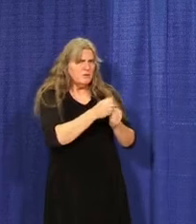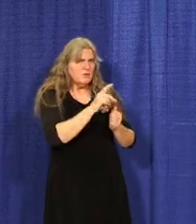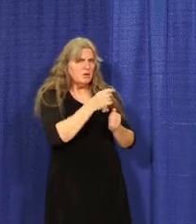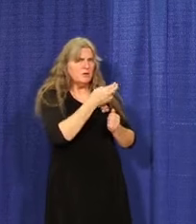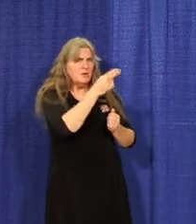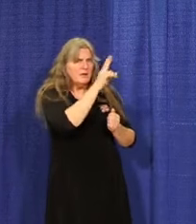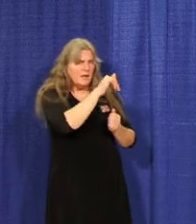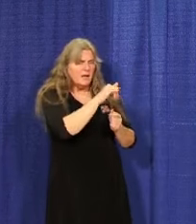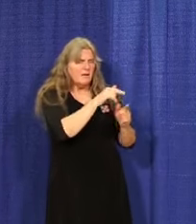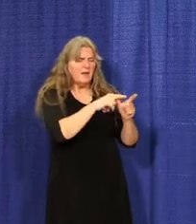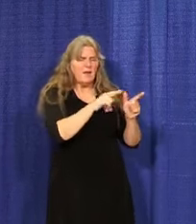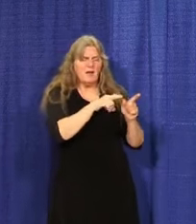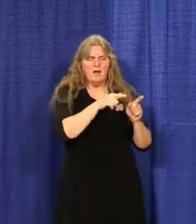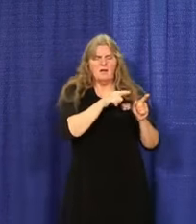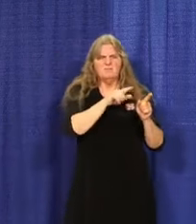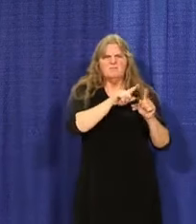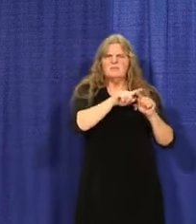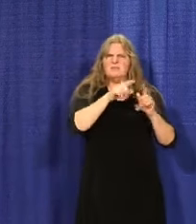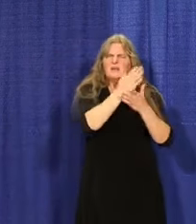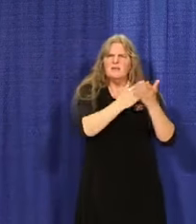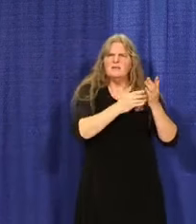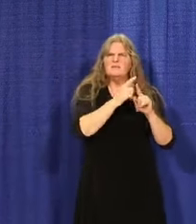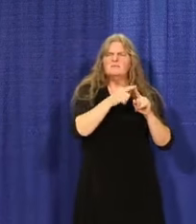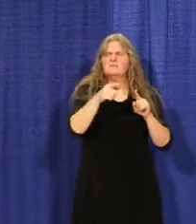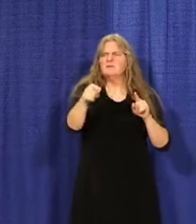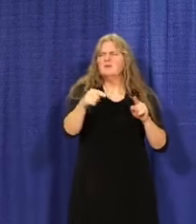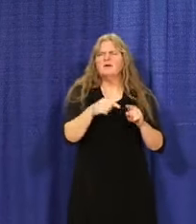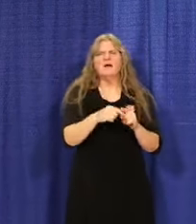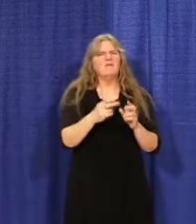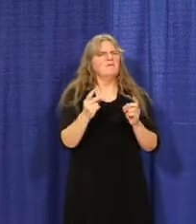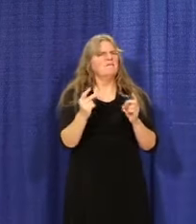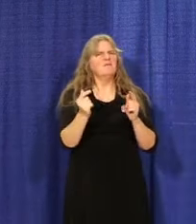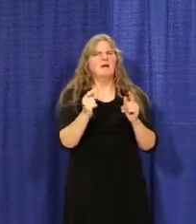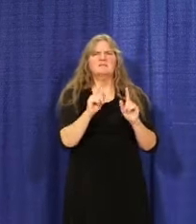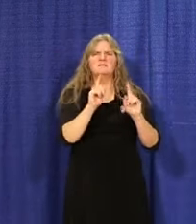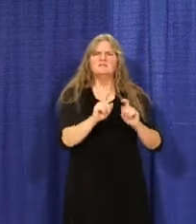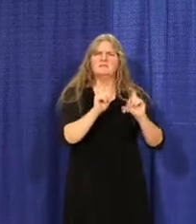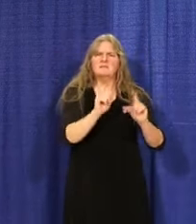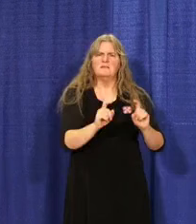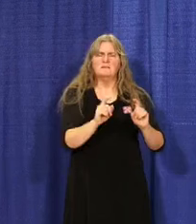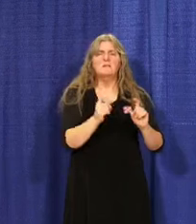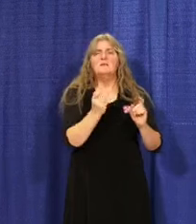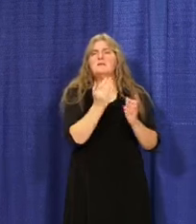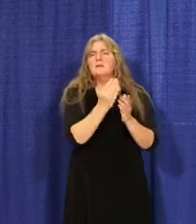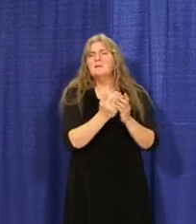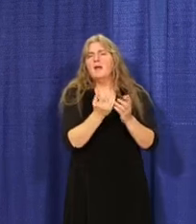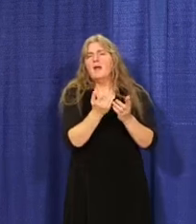things like rapid testing are helpful in understanding the virus and understanding how it